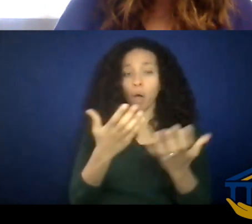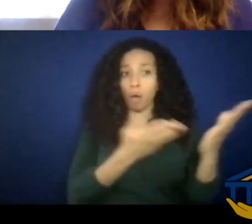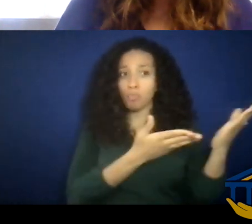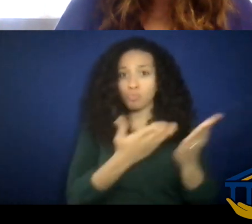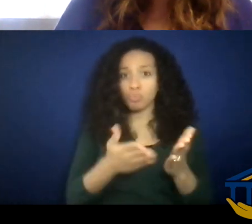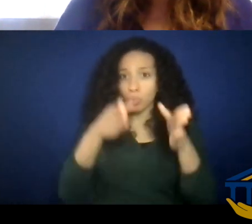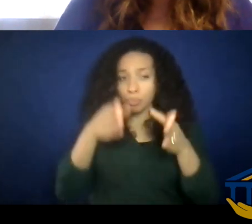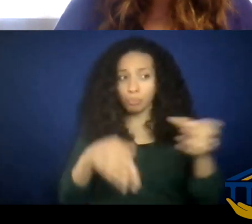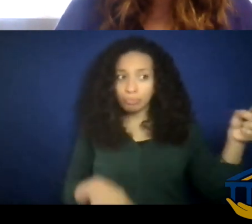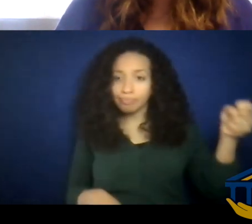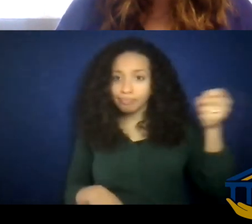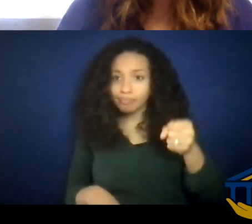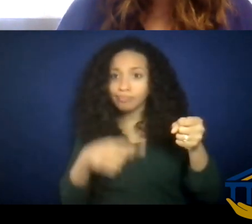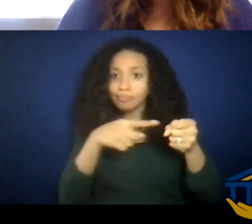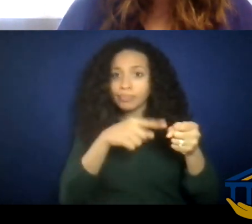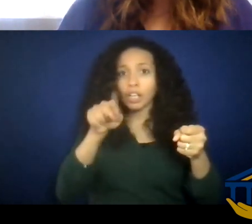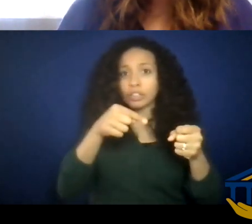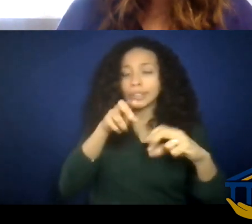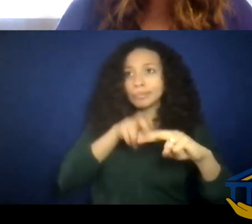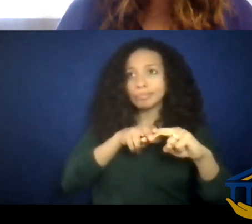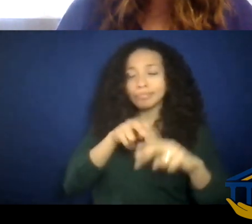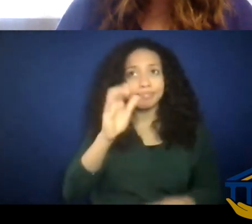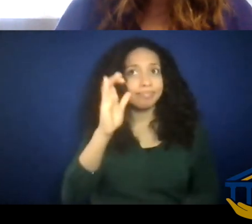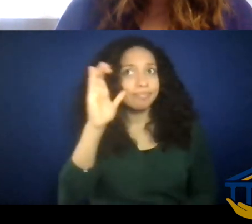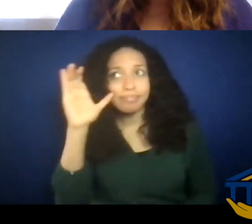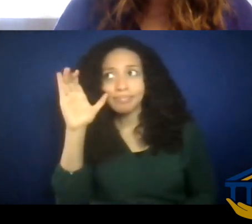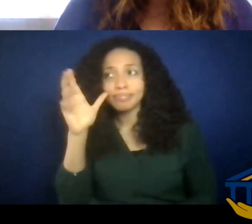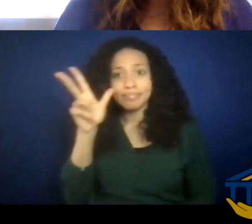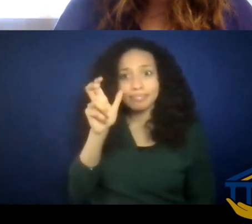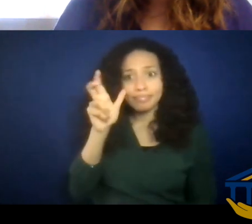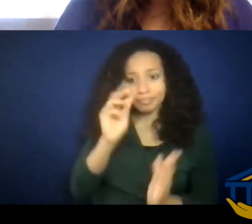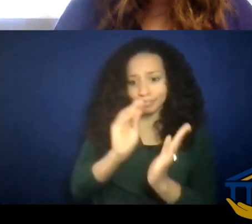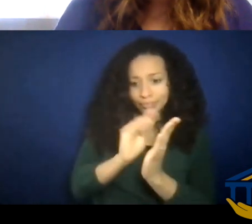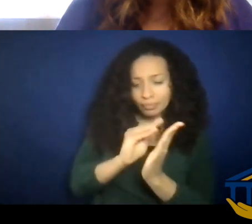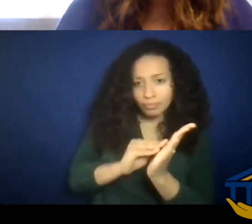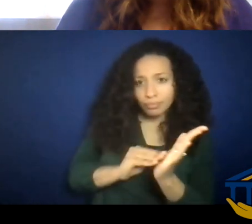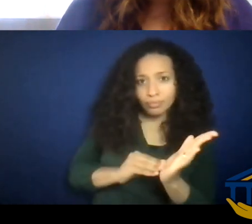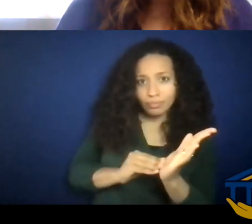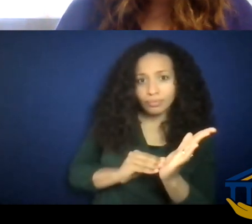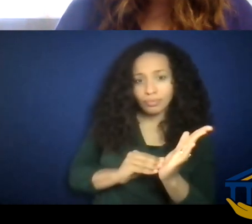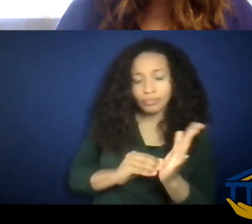when they're talking about your child. And there's an emotional impact to that. I do think sometimes